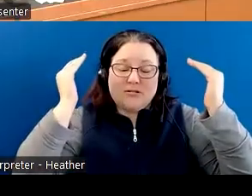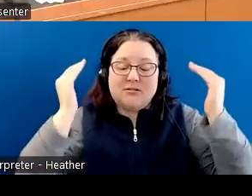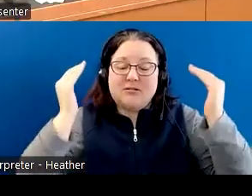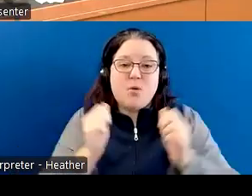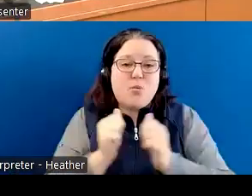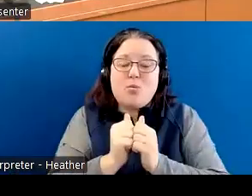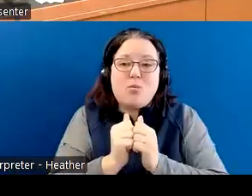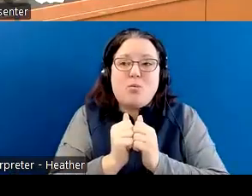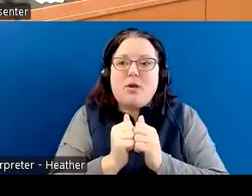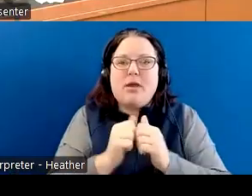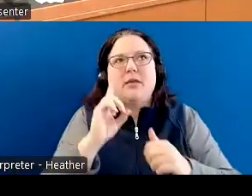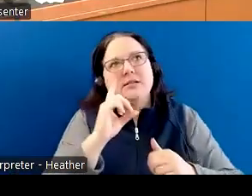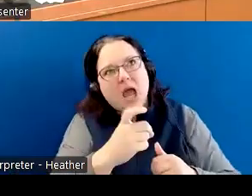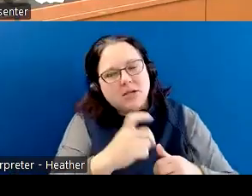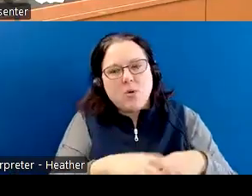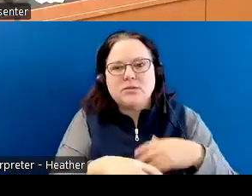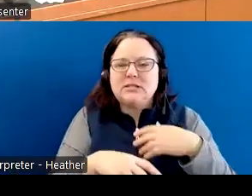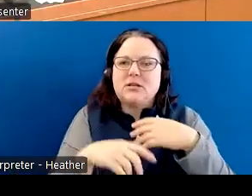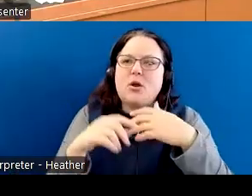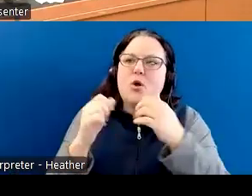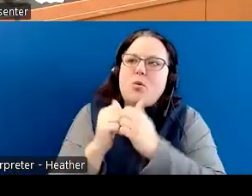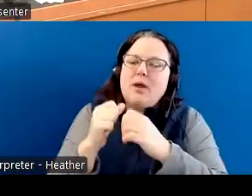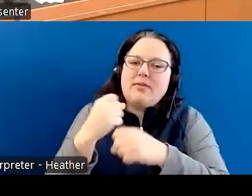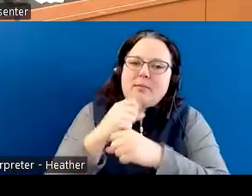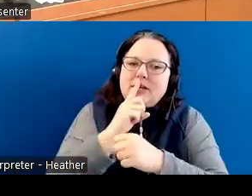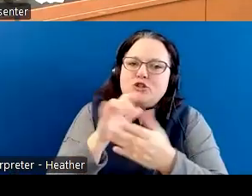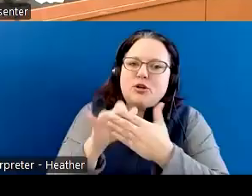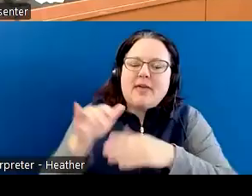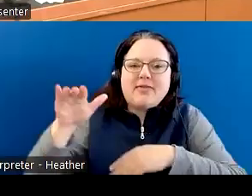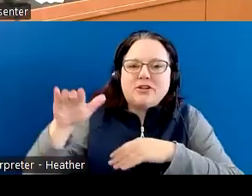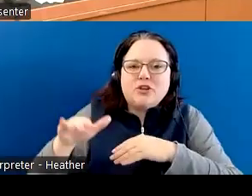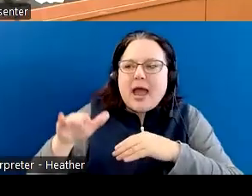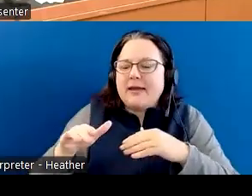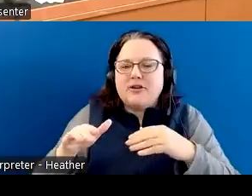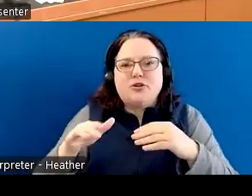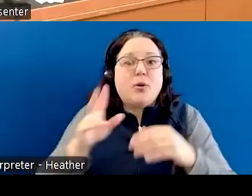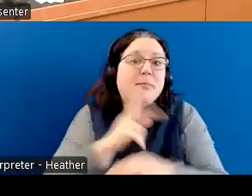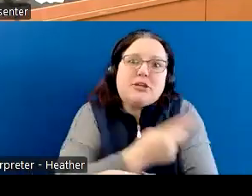giving a diagnosis or you know just making sure the child's or you know whoever patient is is